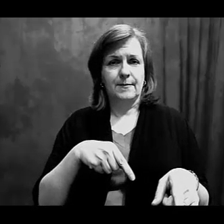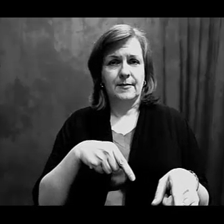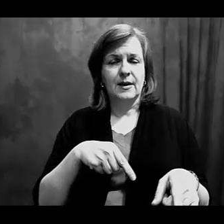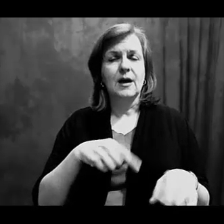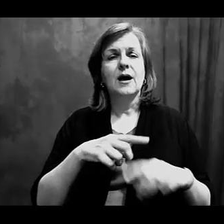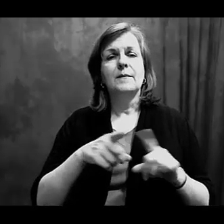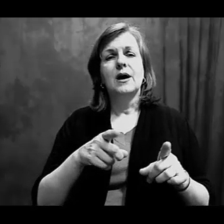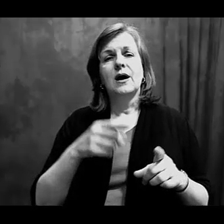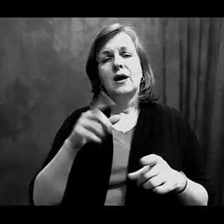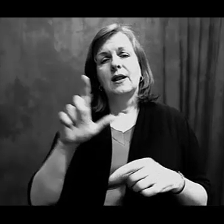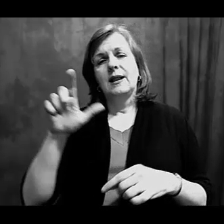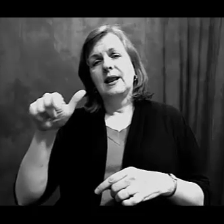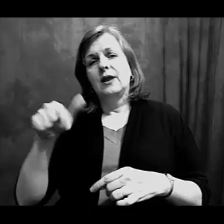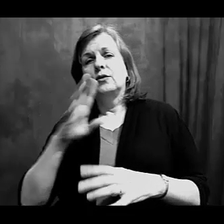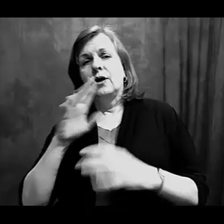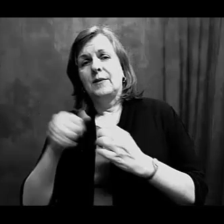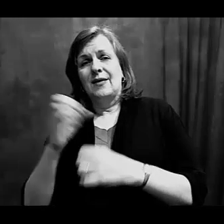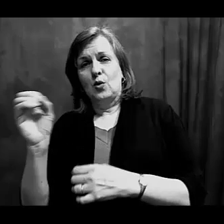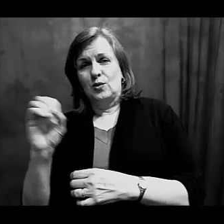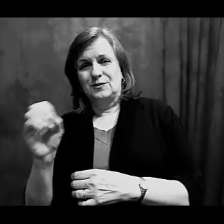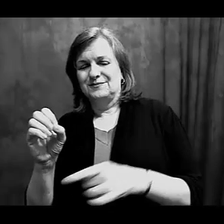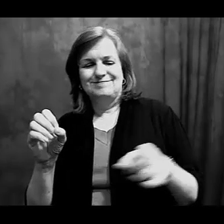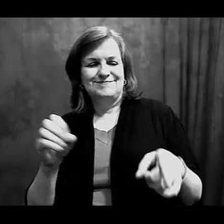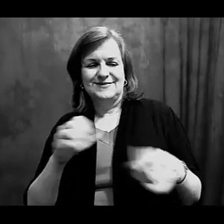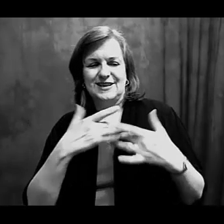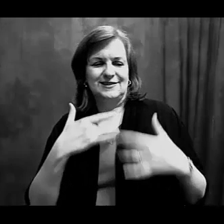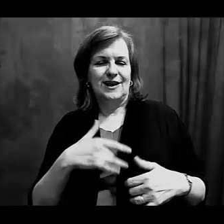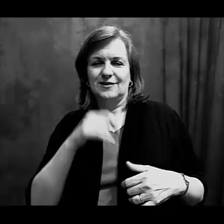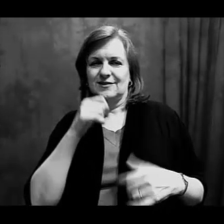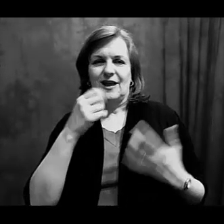organisms this isn't going to work quite as well